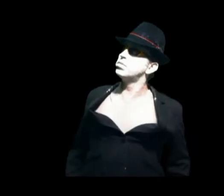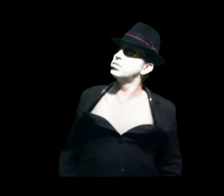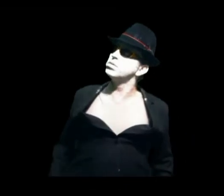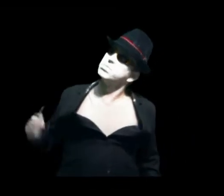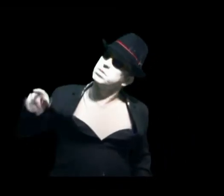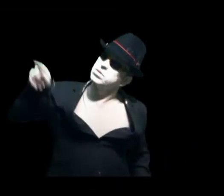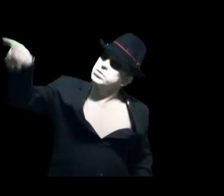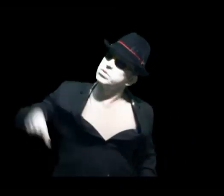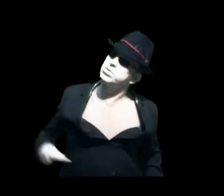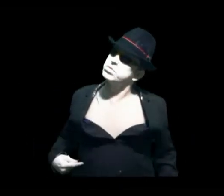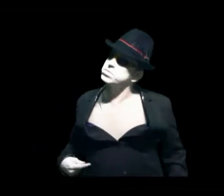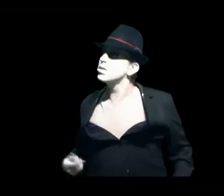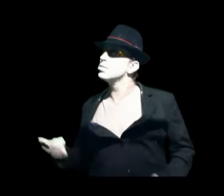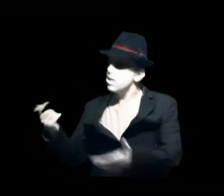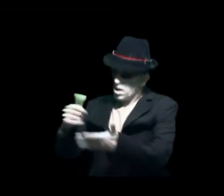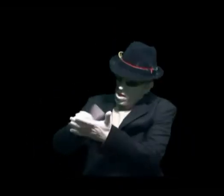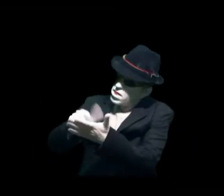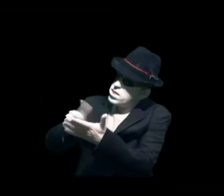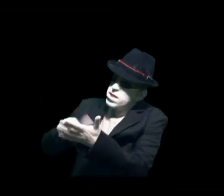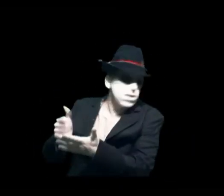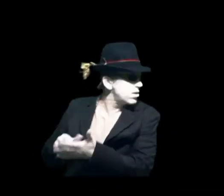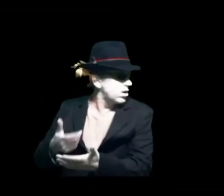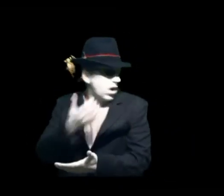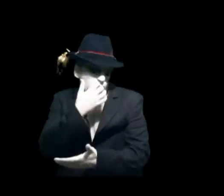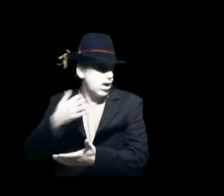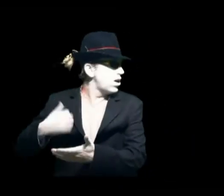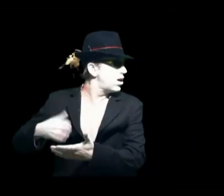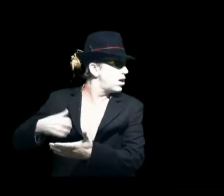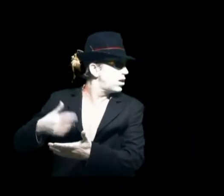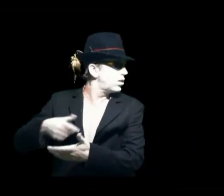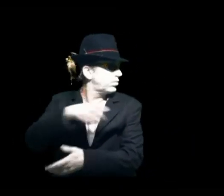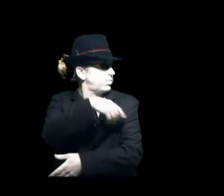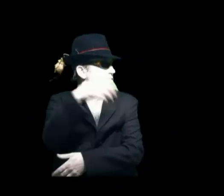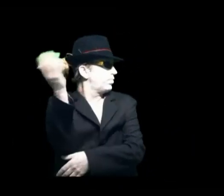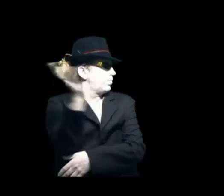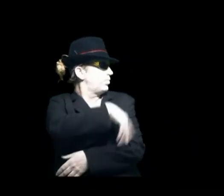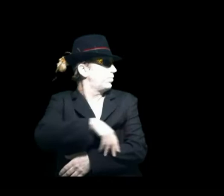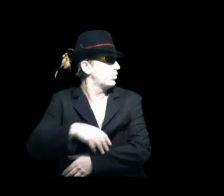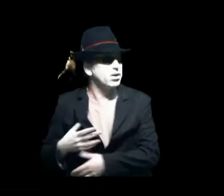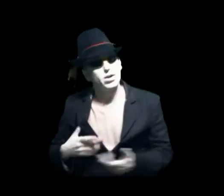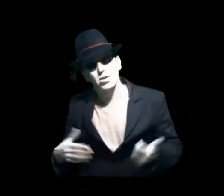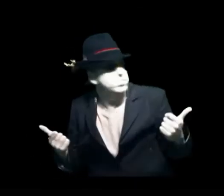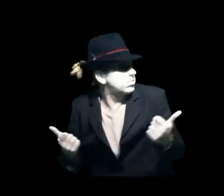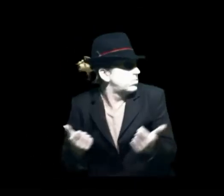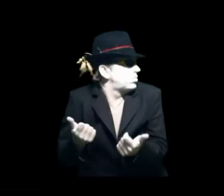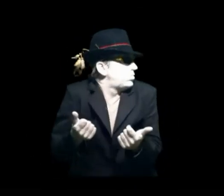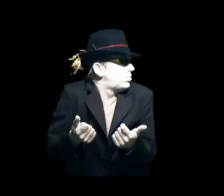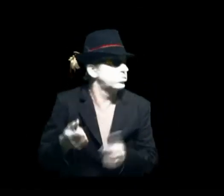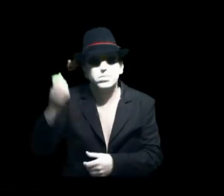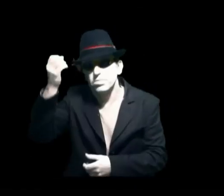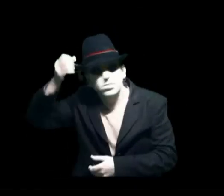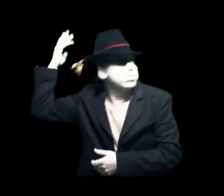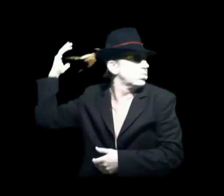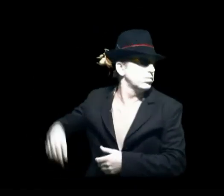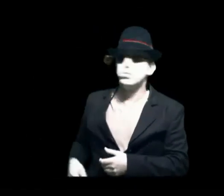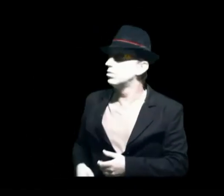Could it be you're too busy trying to get yours to still be so angry about what you think is some old shit